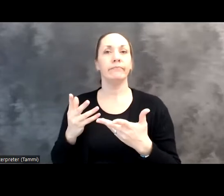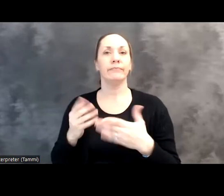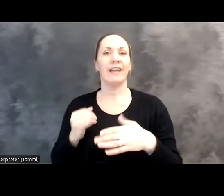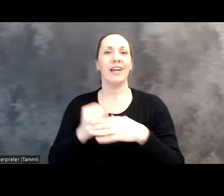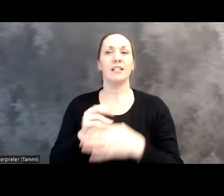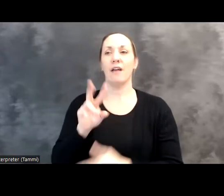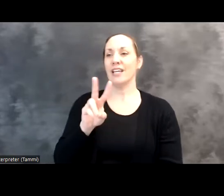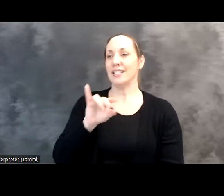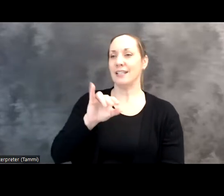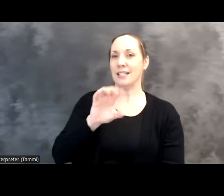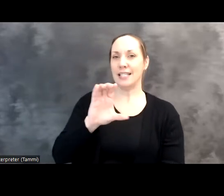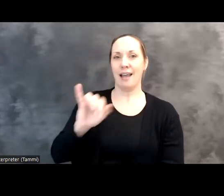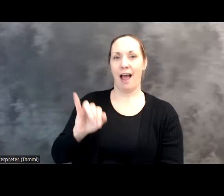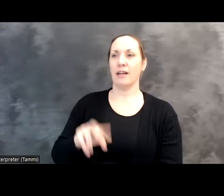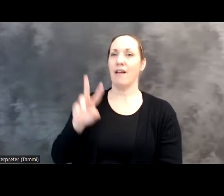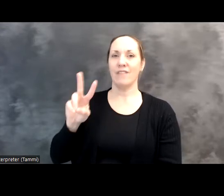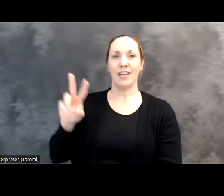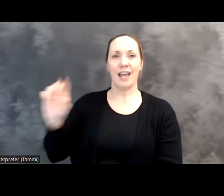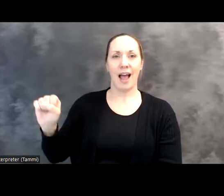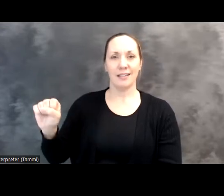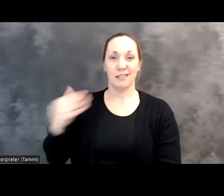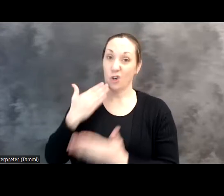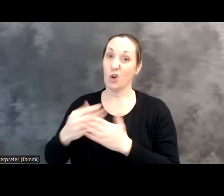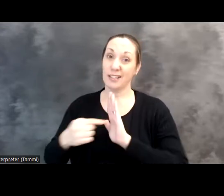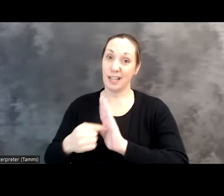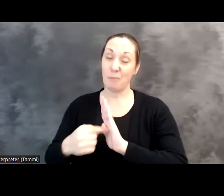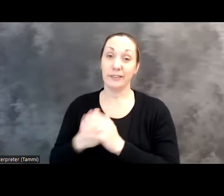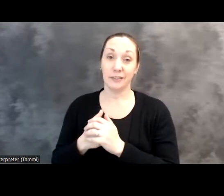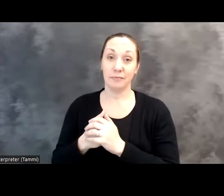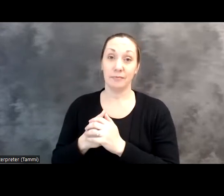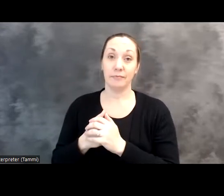development can be risky for participants, for example, invasive